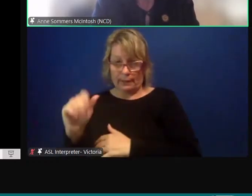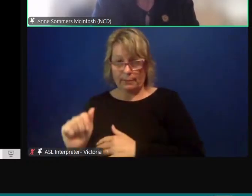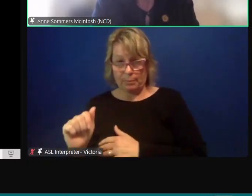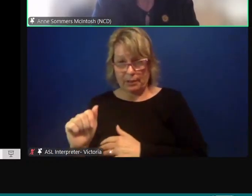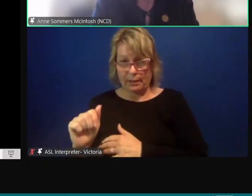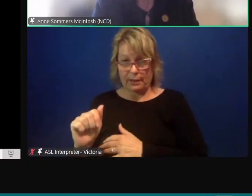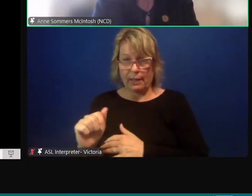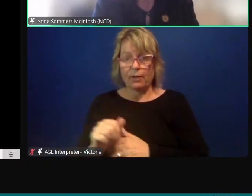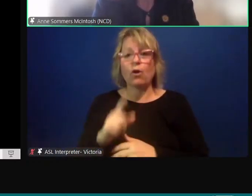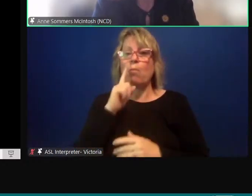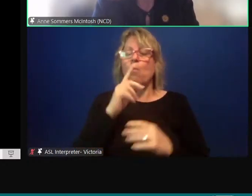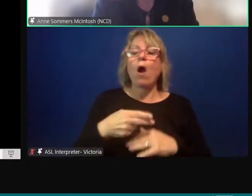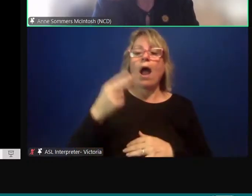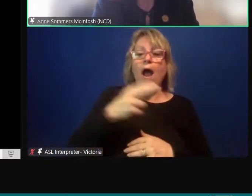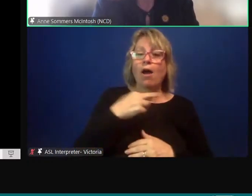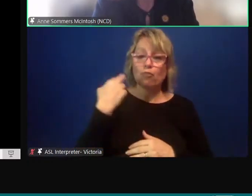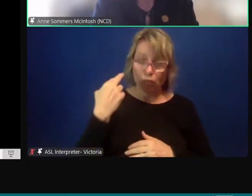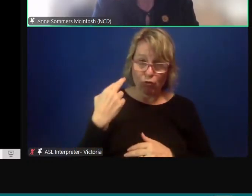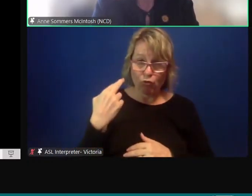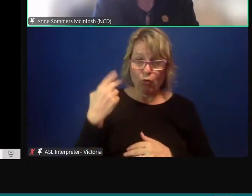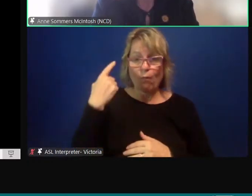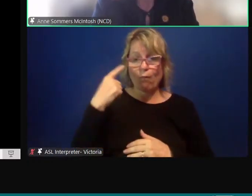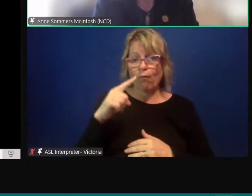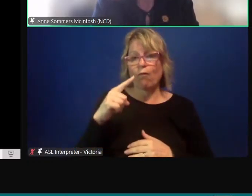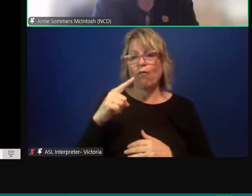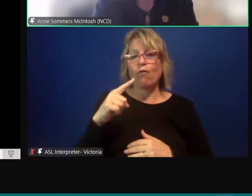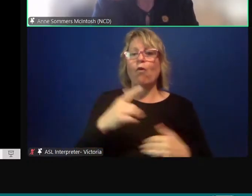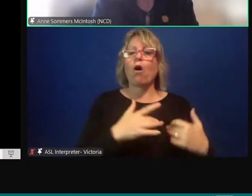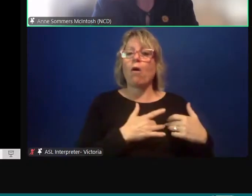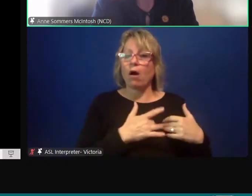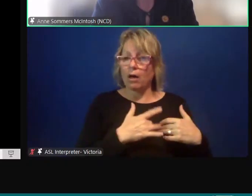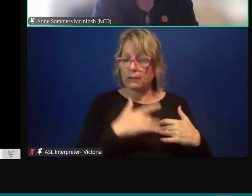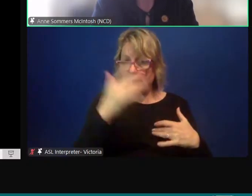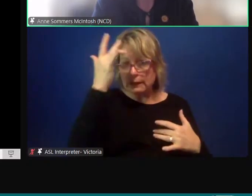at a much higher risk for early onset of cardiovascular disease than those without